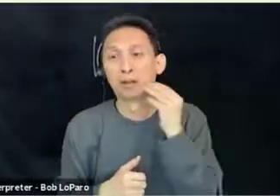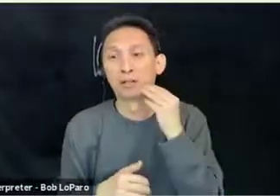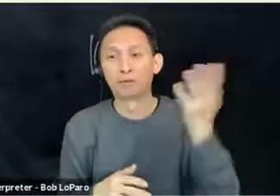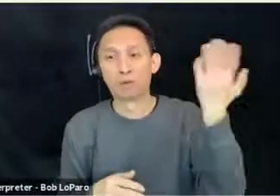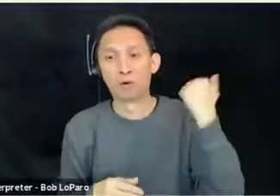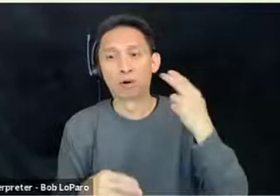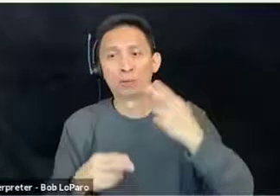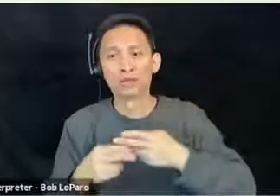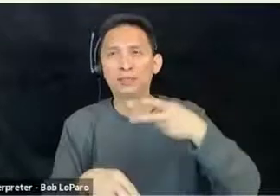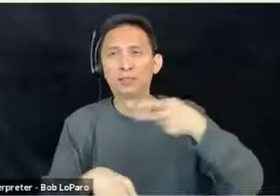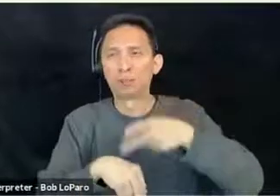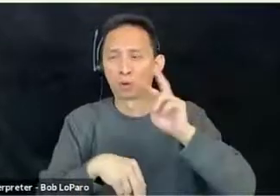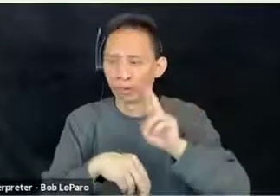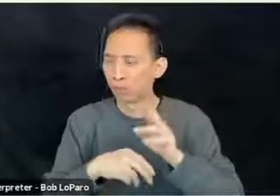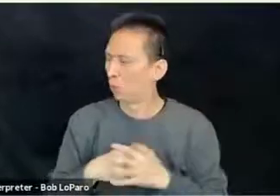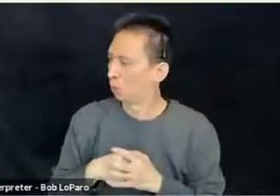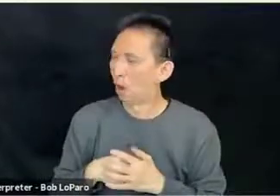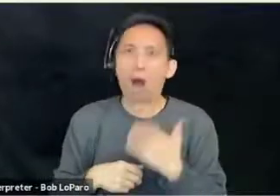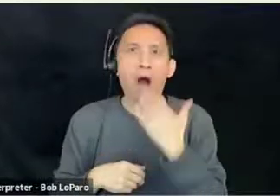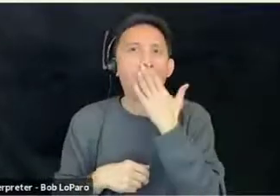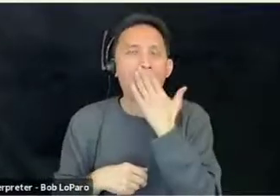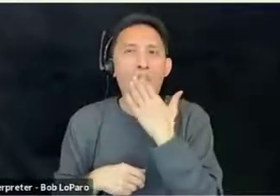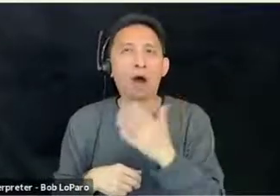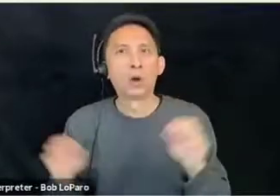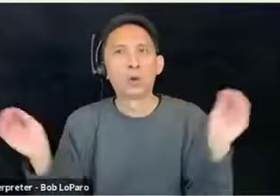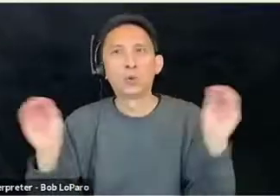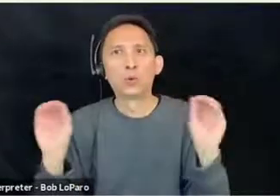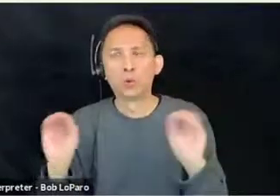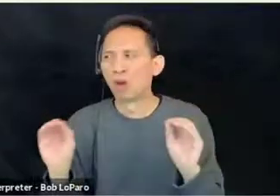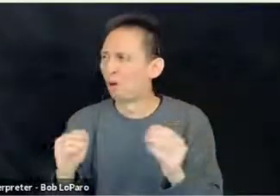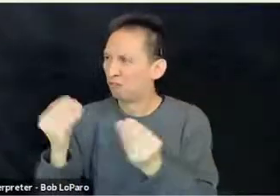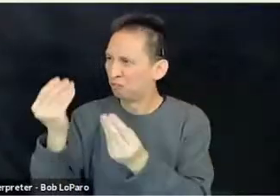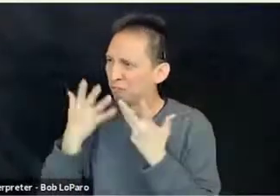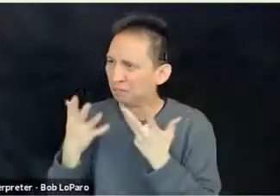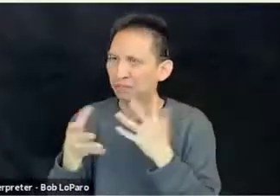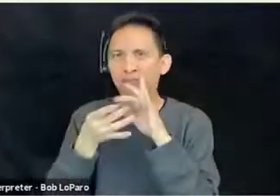it made me think, "I don't think we have data on Puerto Rico," and I would love to know that.